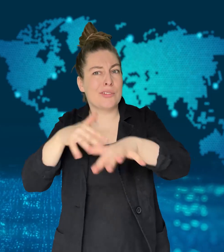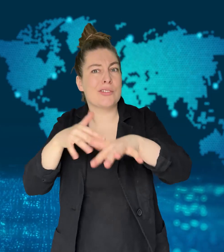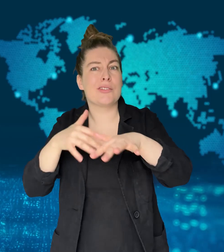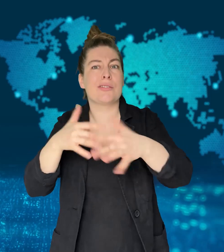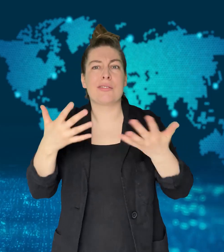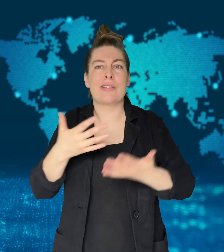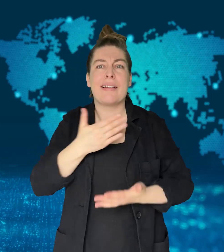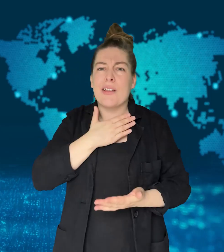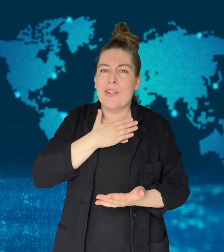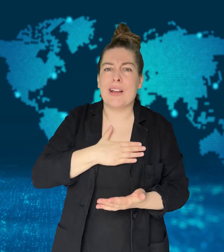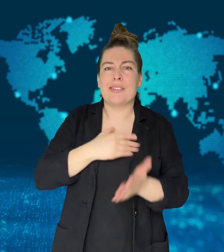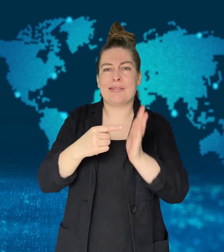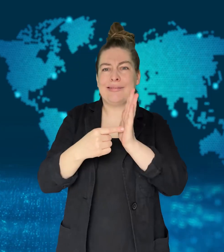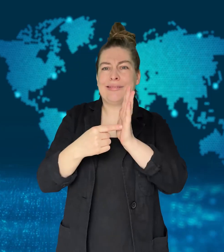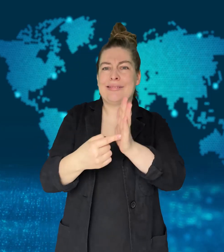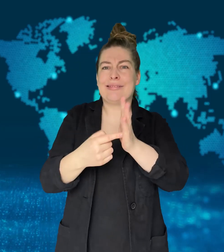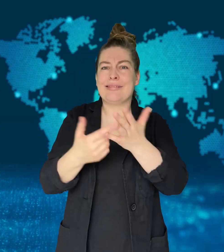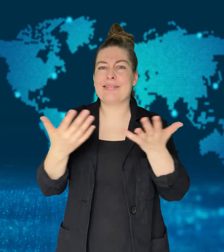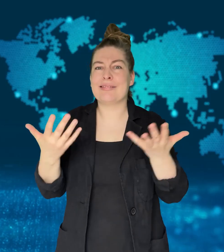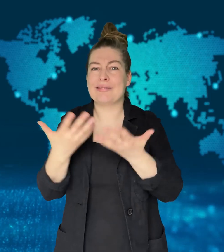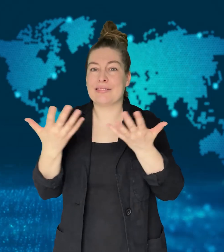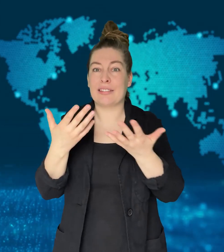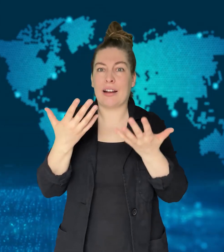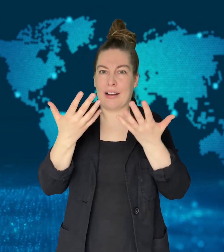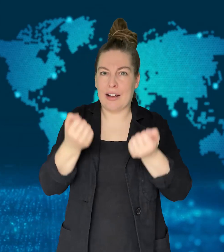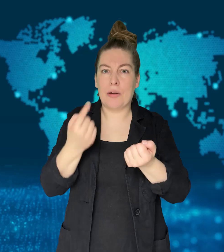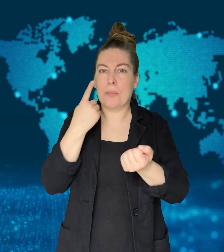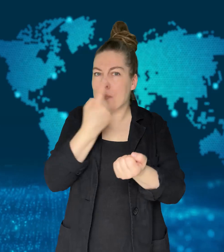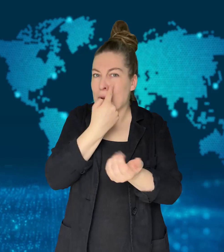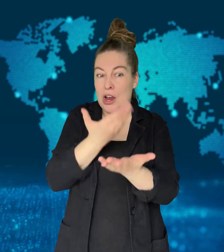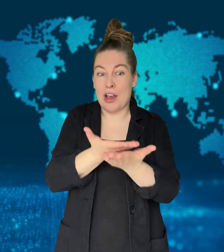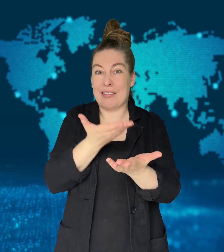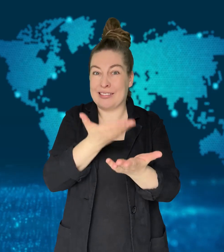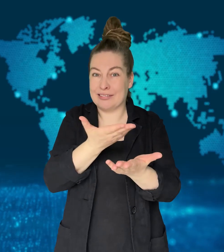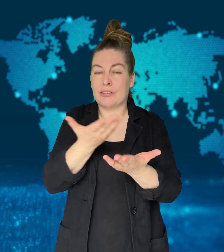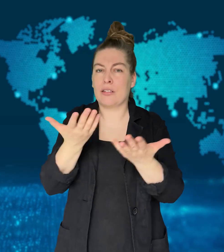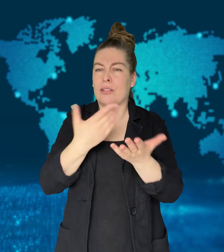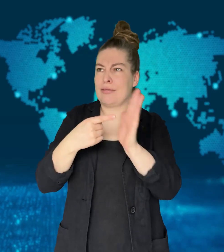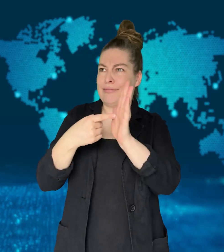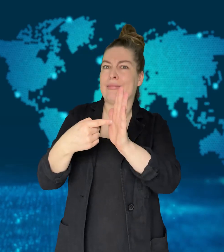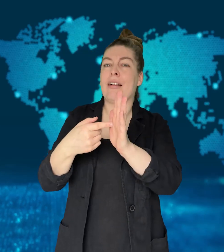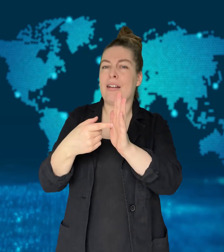the arrests appear to be another political attempt to